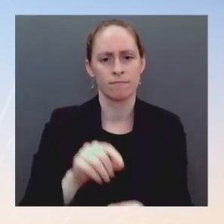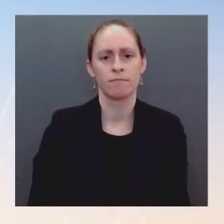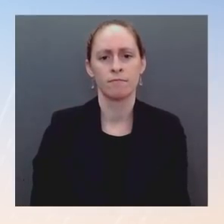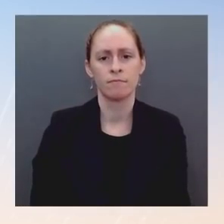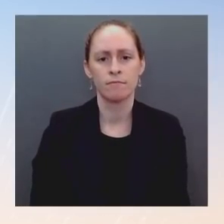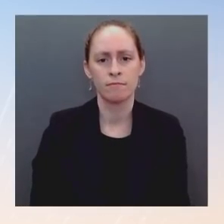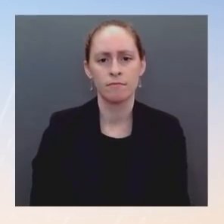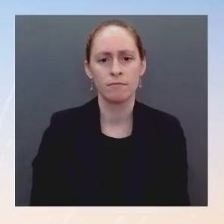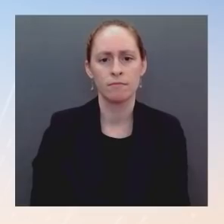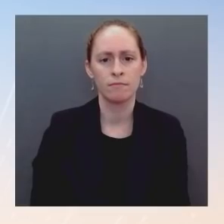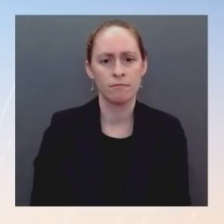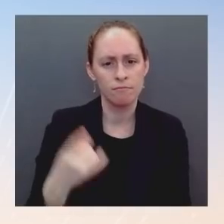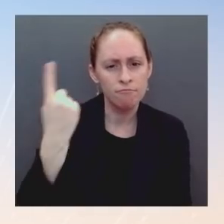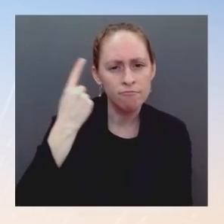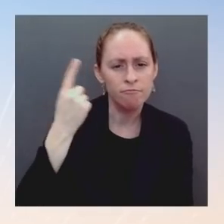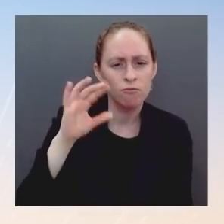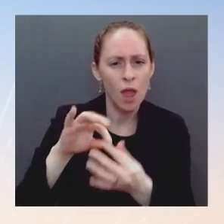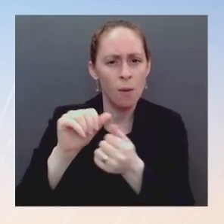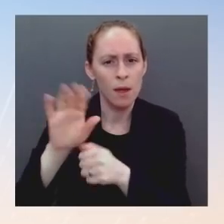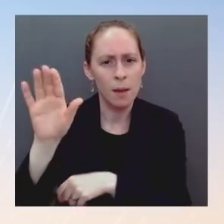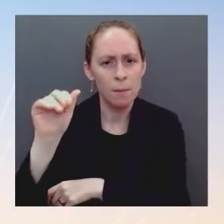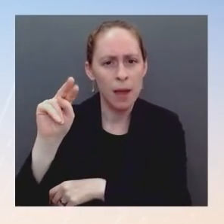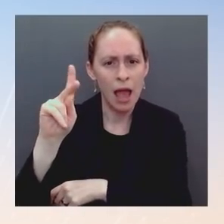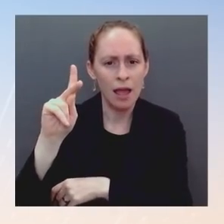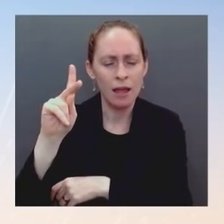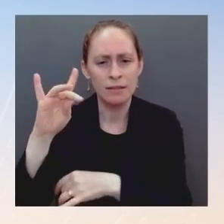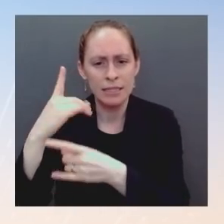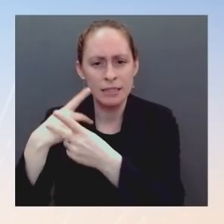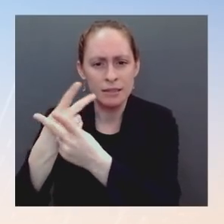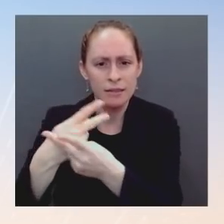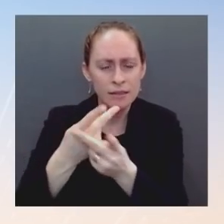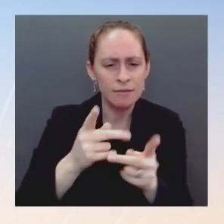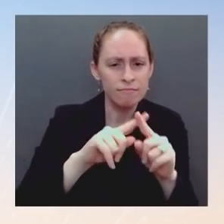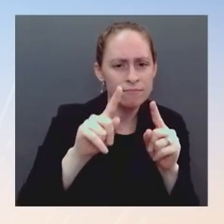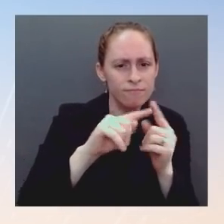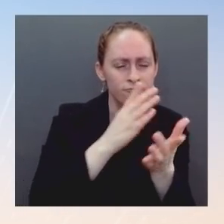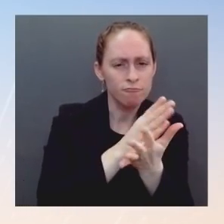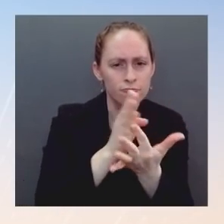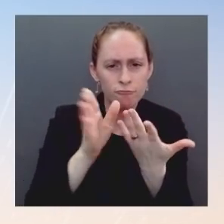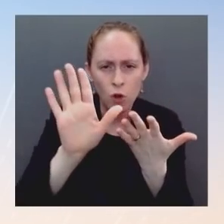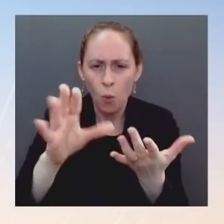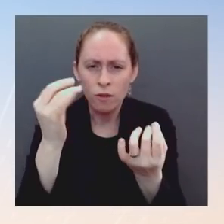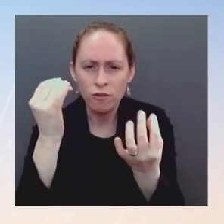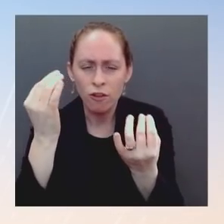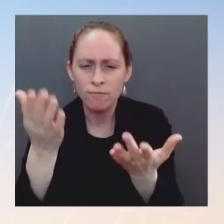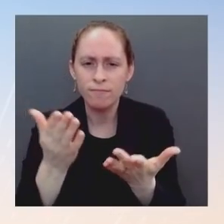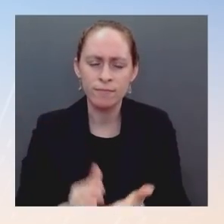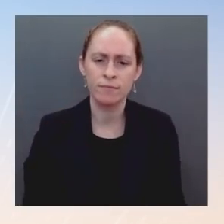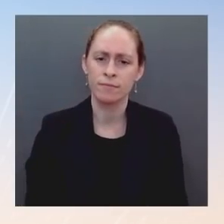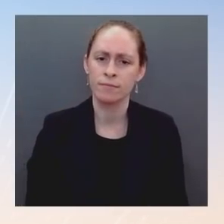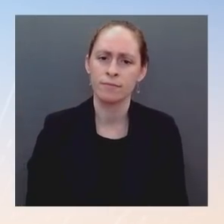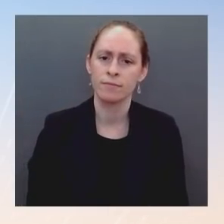Ms. Psaki: Well, let me note what a couple of others have said. The community banker and former Fed Governor, Betsy Duke: "The characterization of Sarah Bloom Raskin